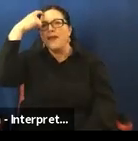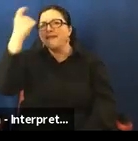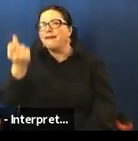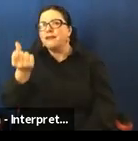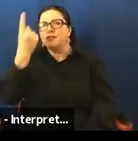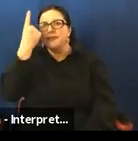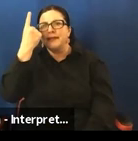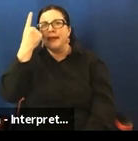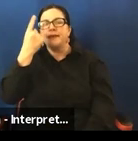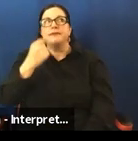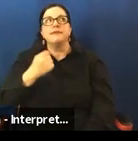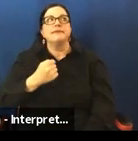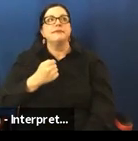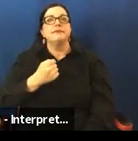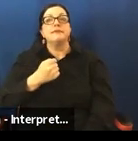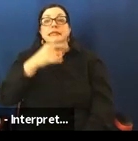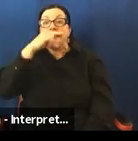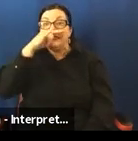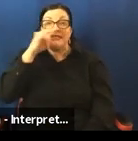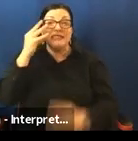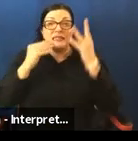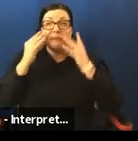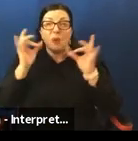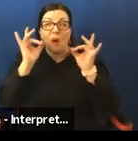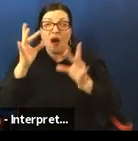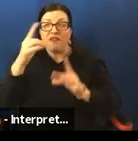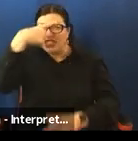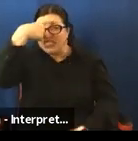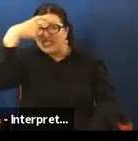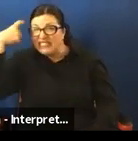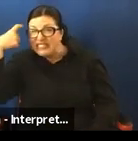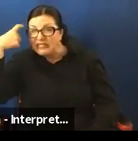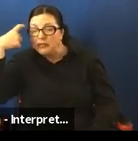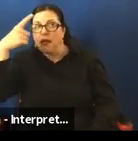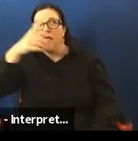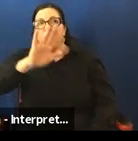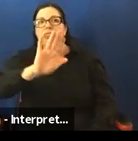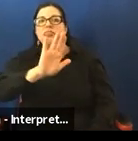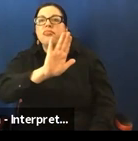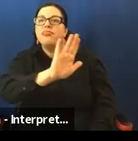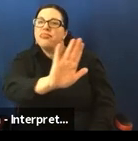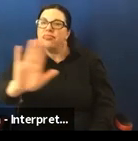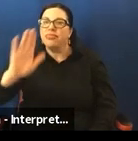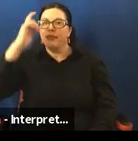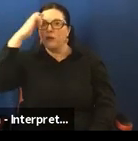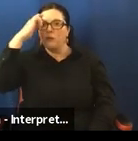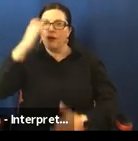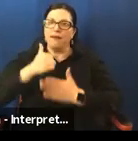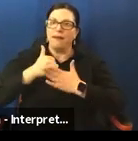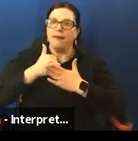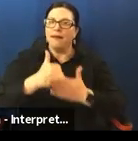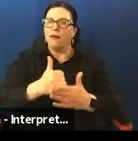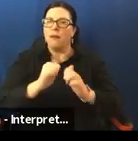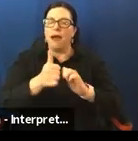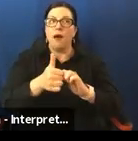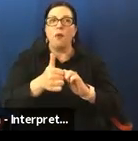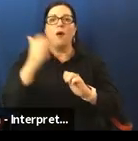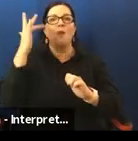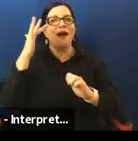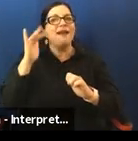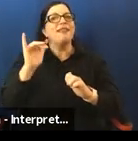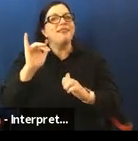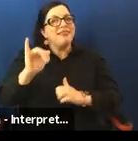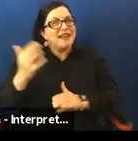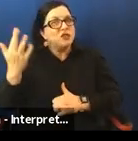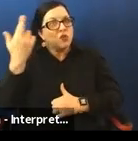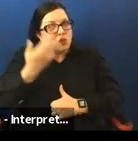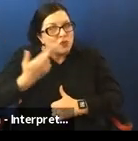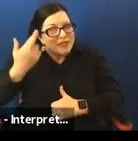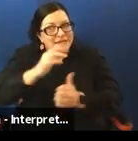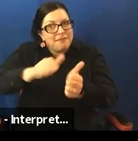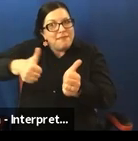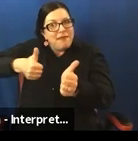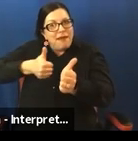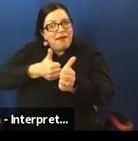Jason Williams: Grow that Neuro plasticity, so that we see things as safe instead of threatening because that's how we react to those sorts of things I talked about neuroscience and brain development Cole.